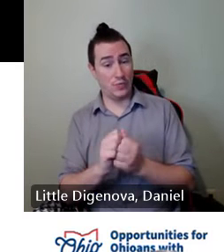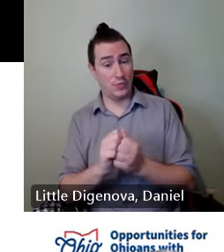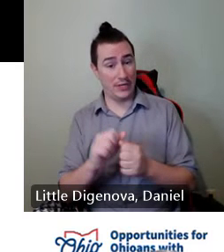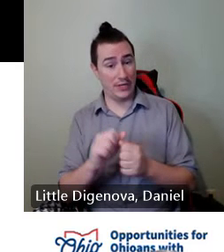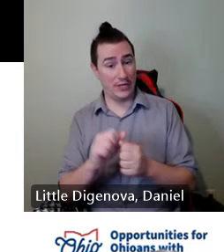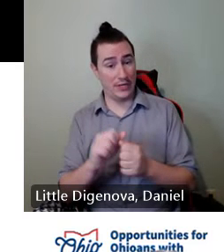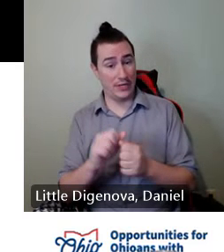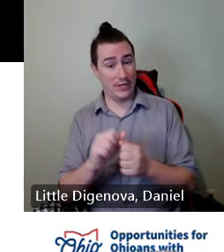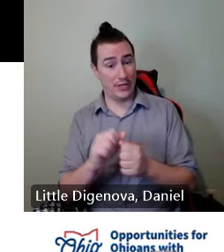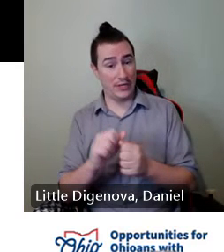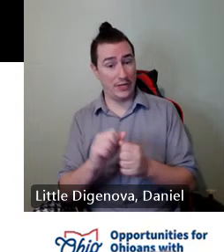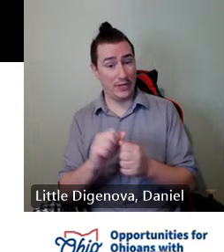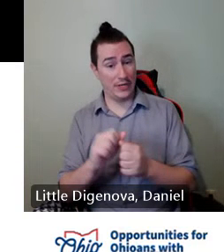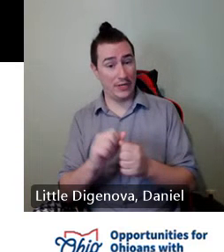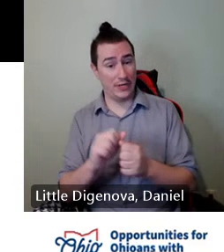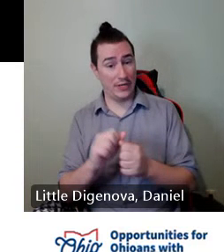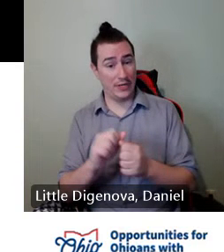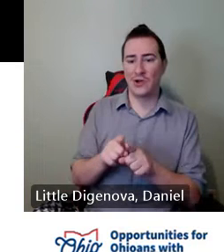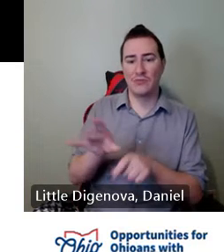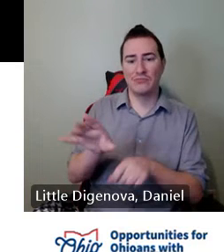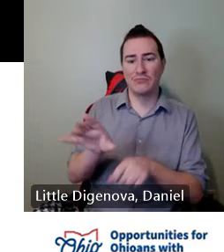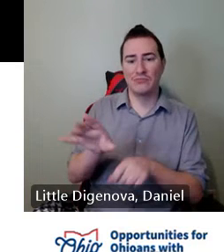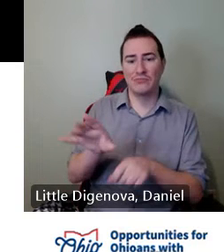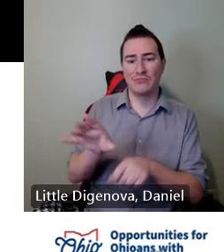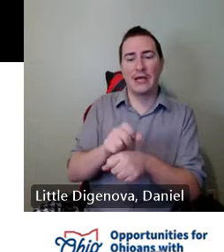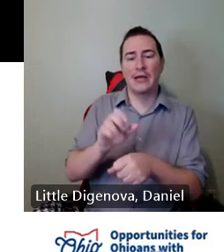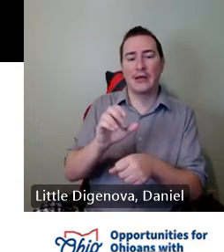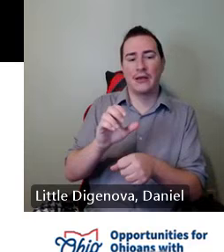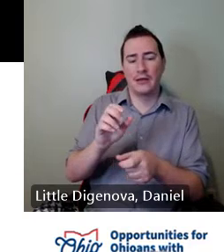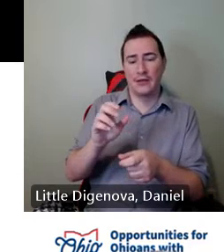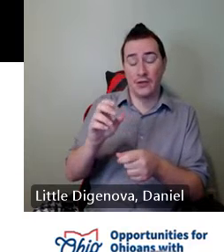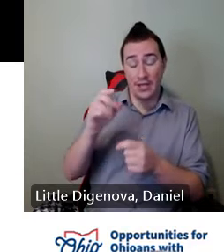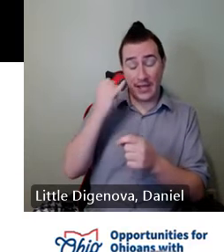employer partners when they have specific questions about their work environment.